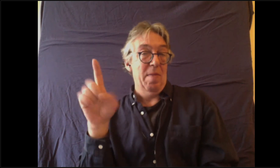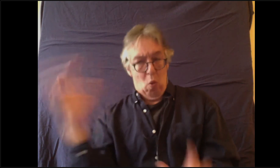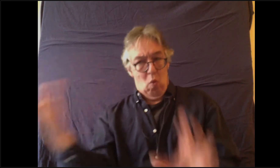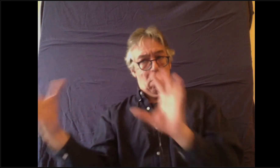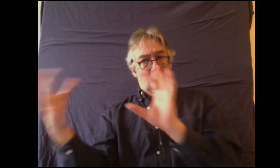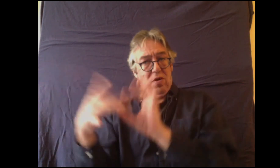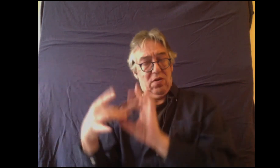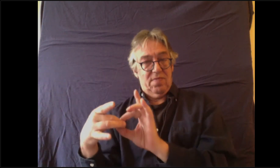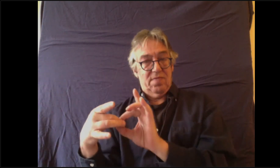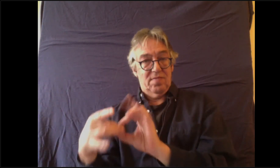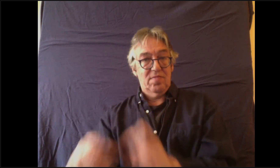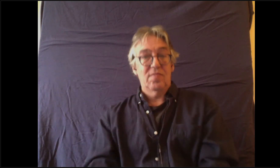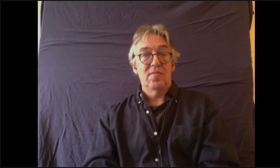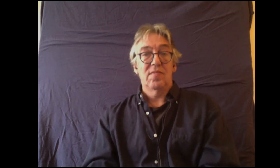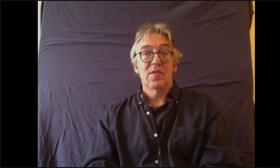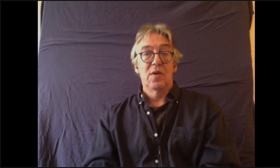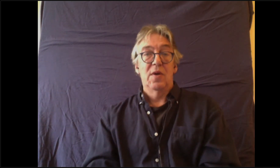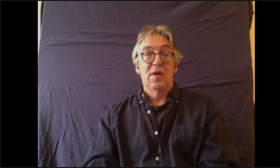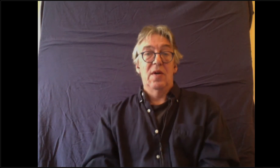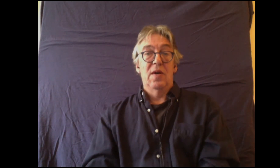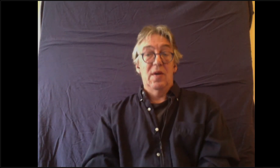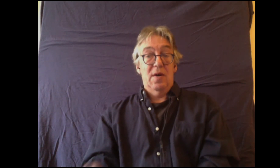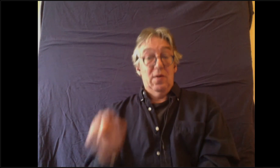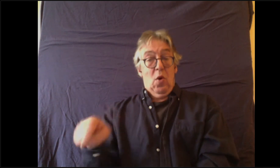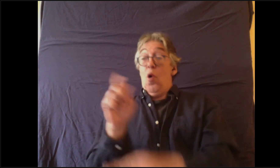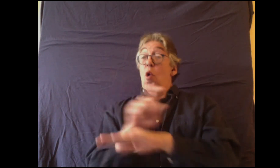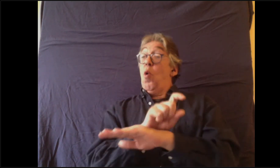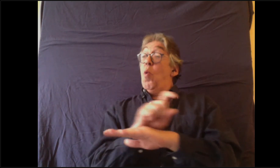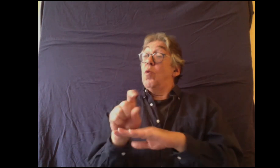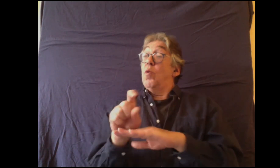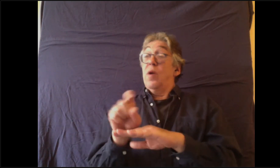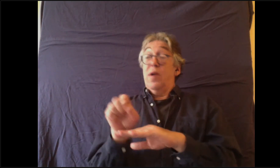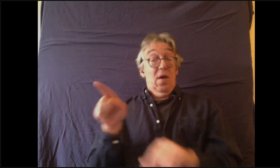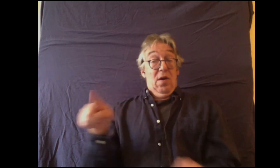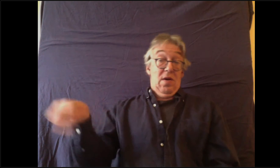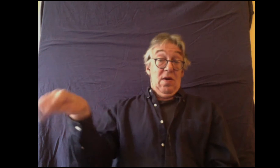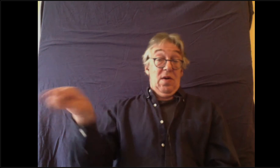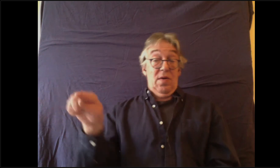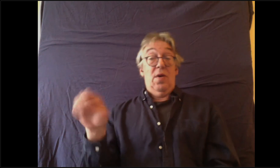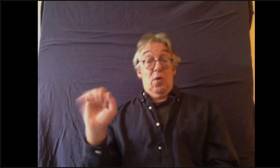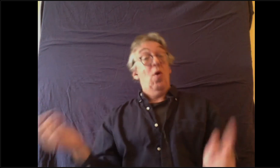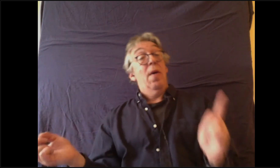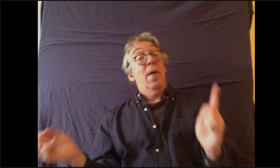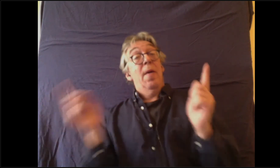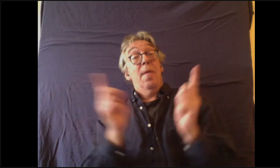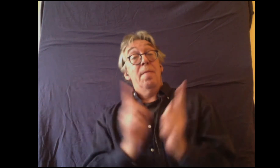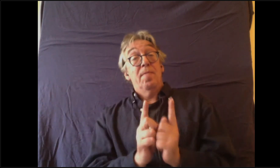And they met, for instance, with the EU External Action Services.